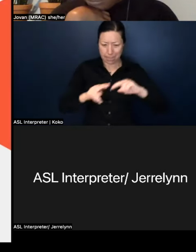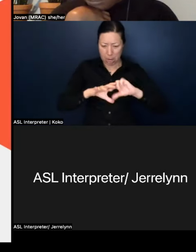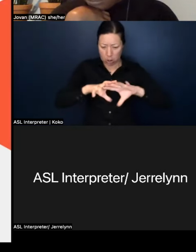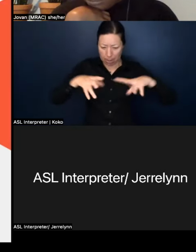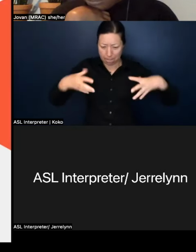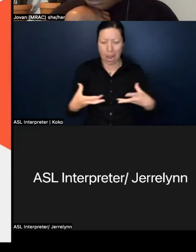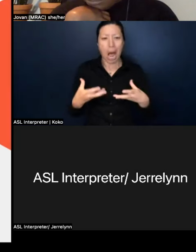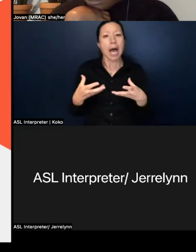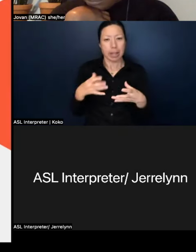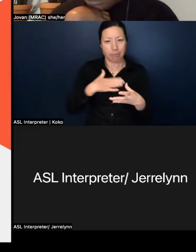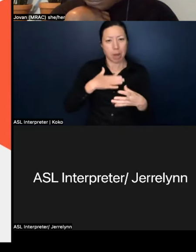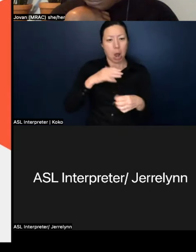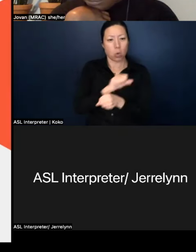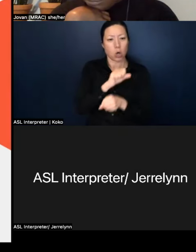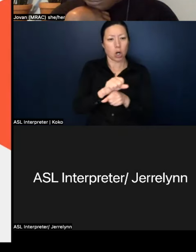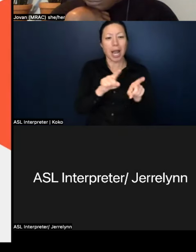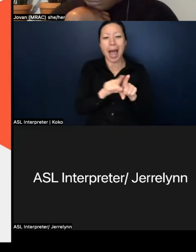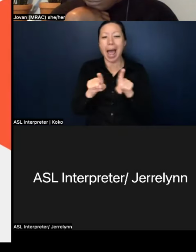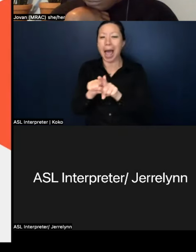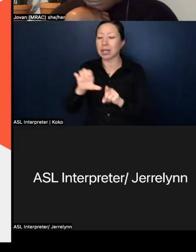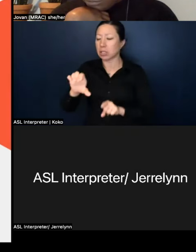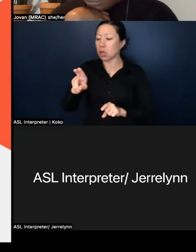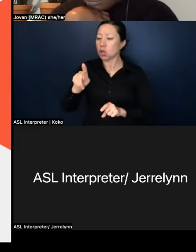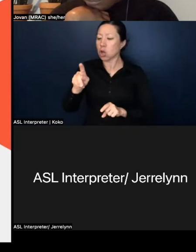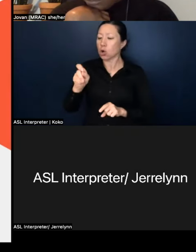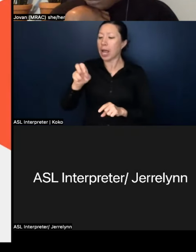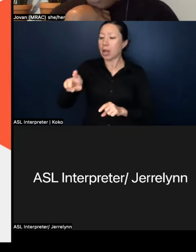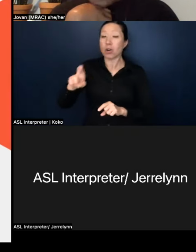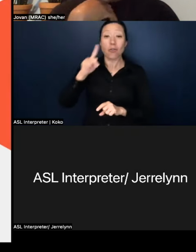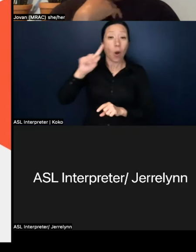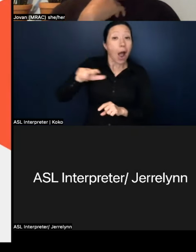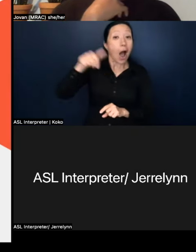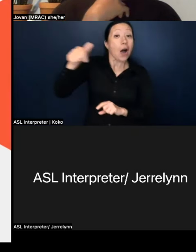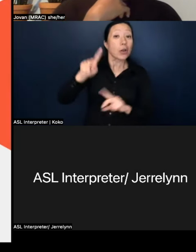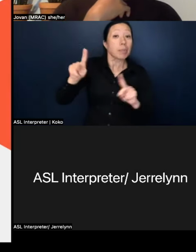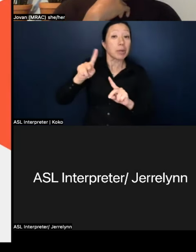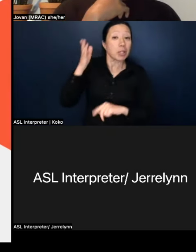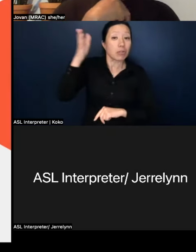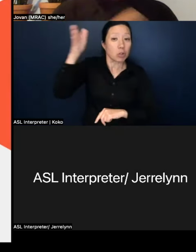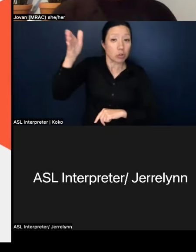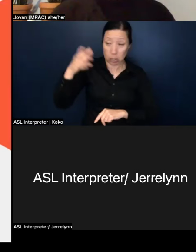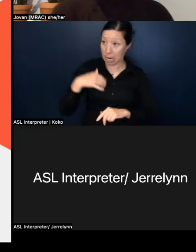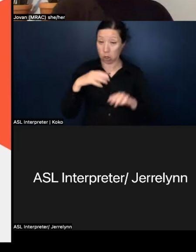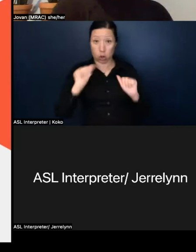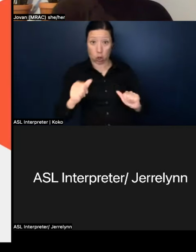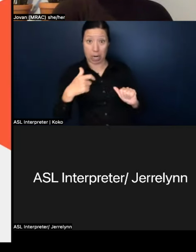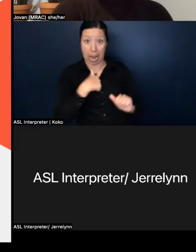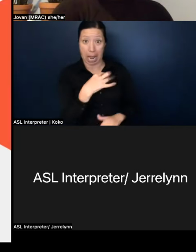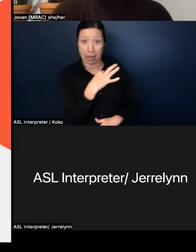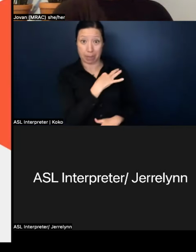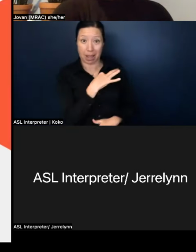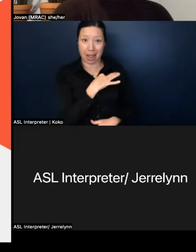with others in the future. Would I be able to apply for this? Is what my question was. Donna Ray, is that you?